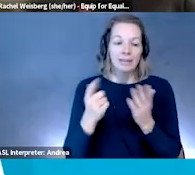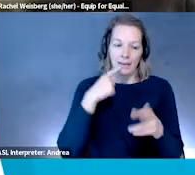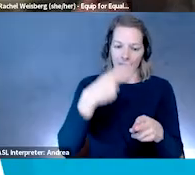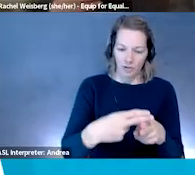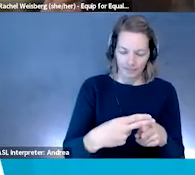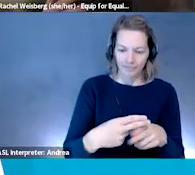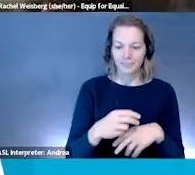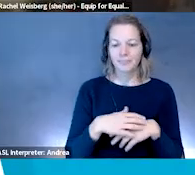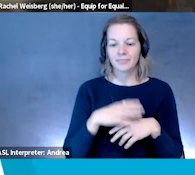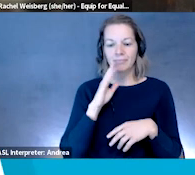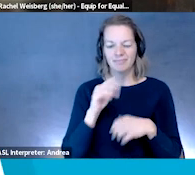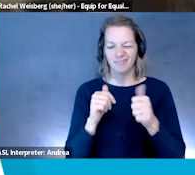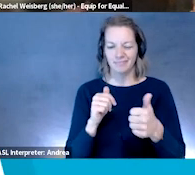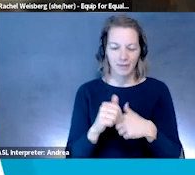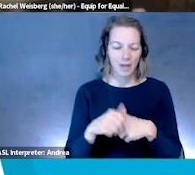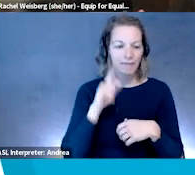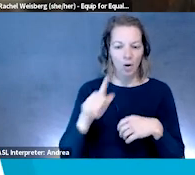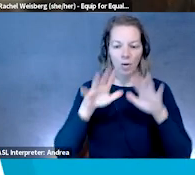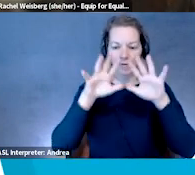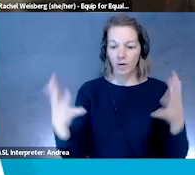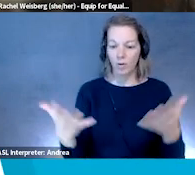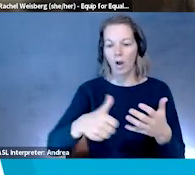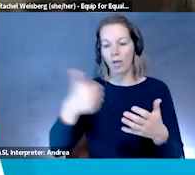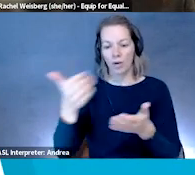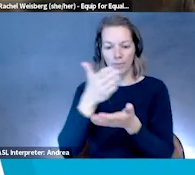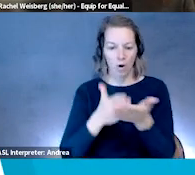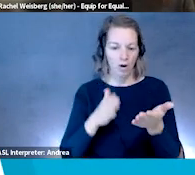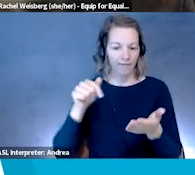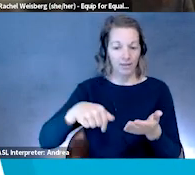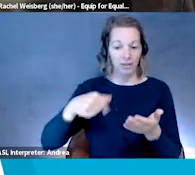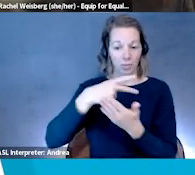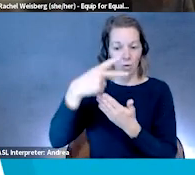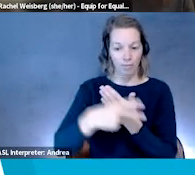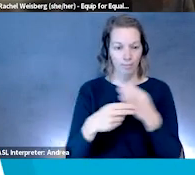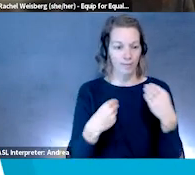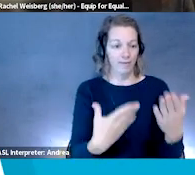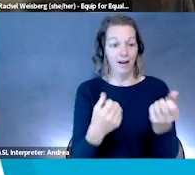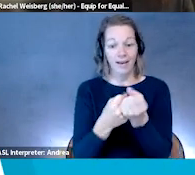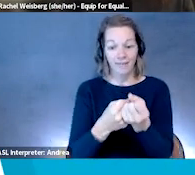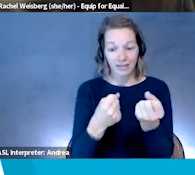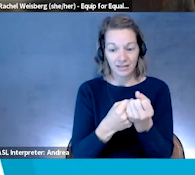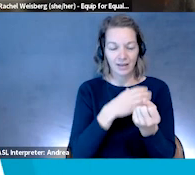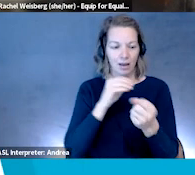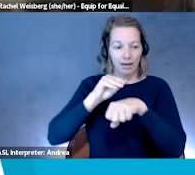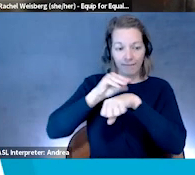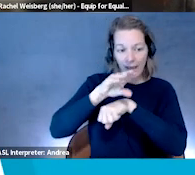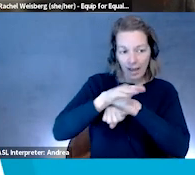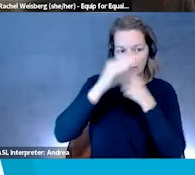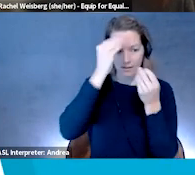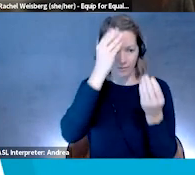OKAY. AS I MENTIONED, WE GAVE A HIGH